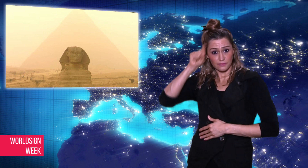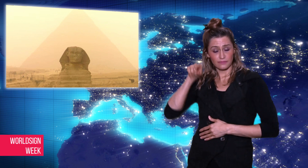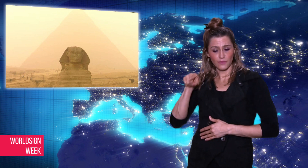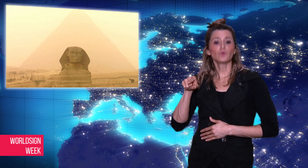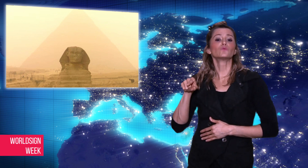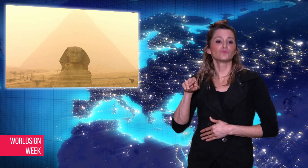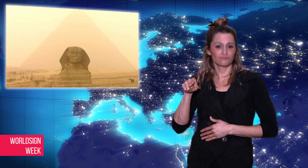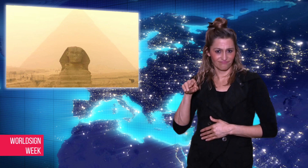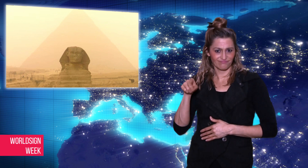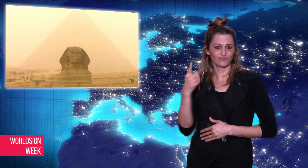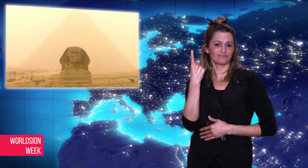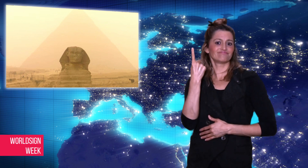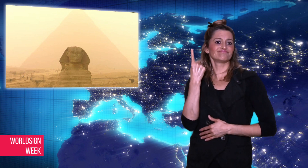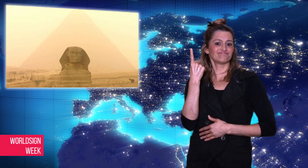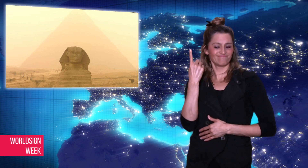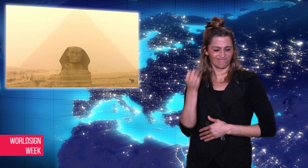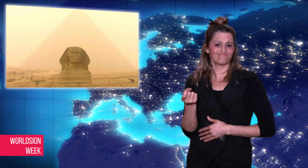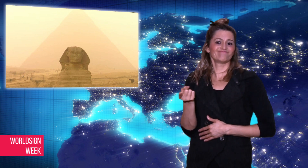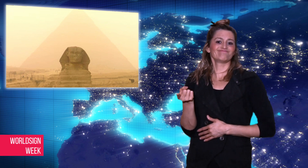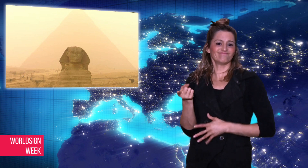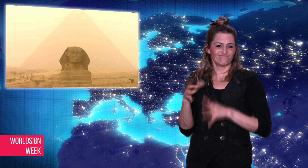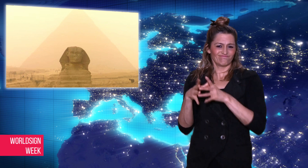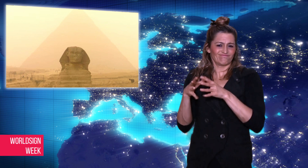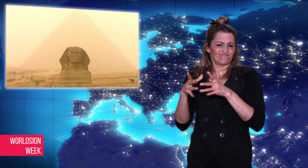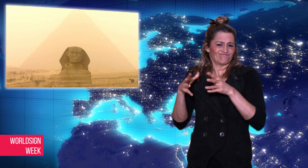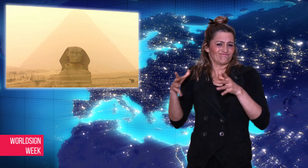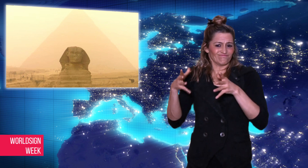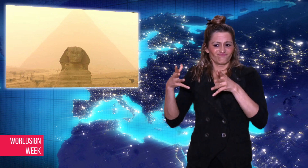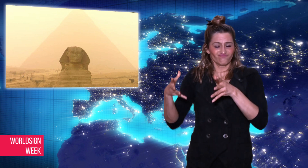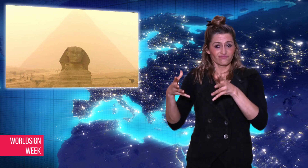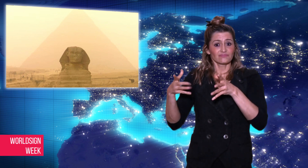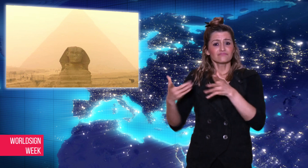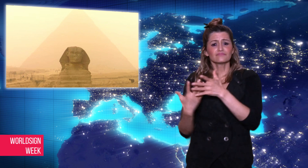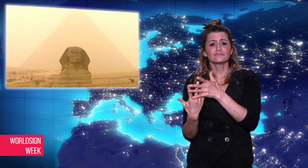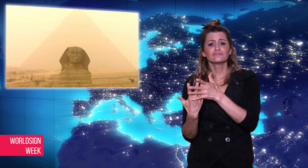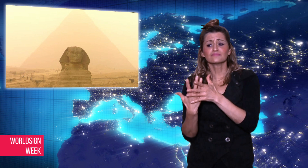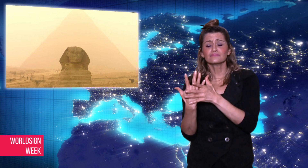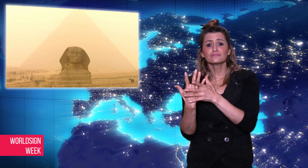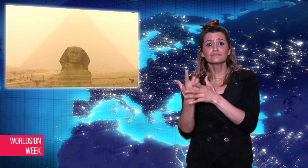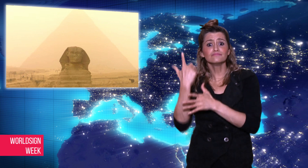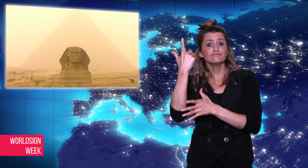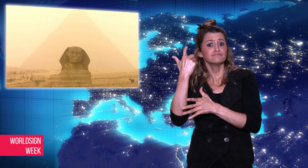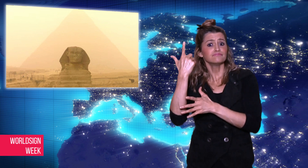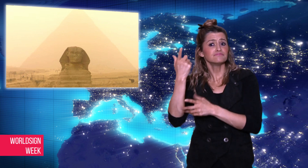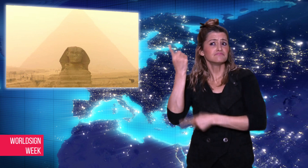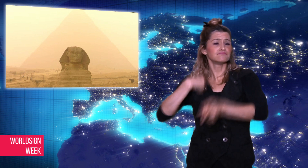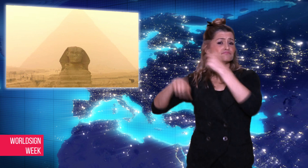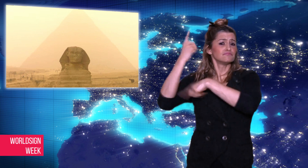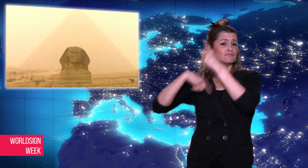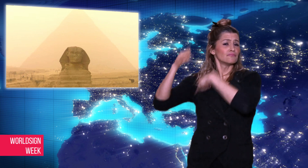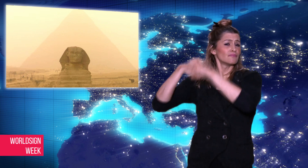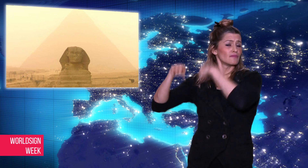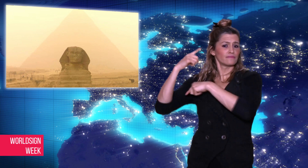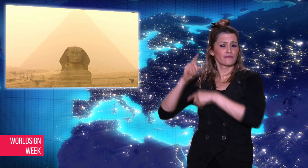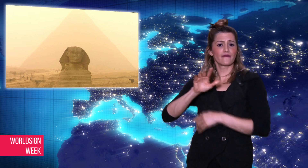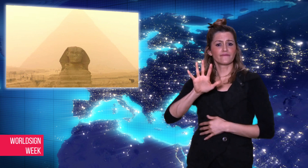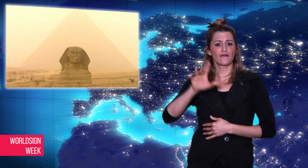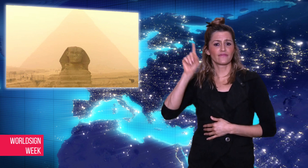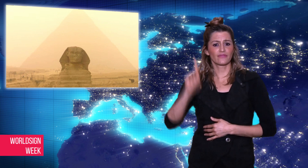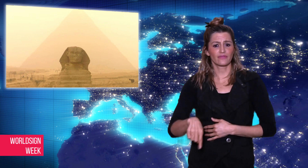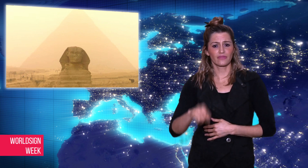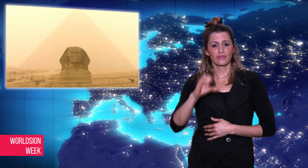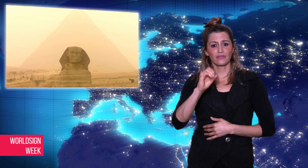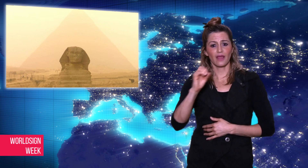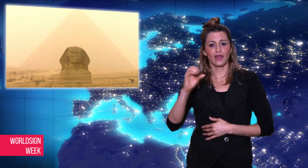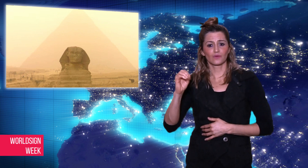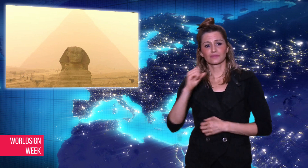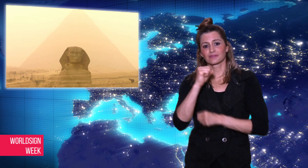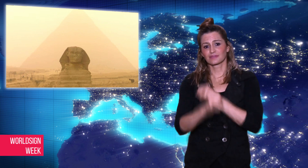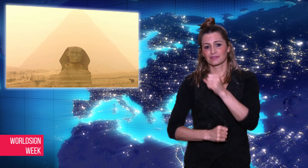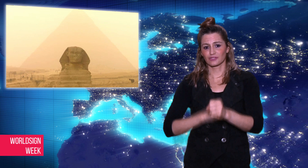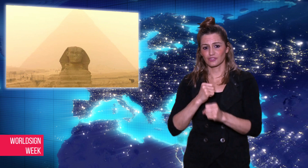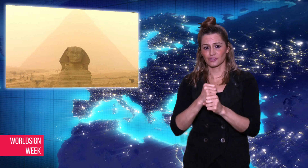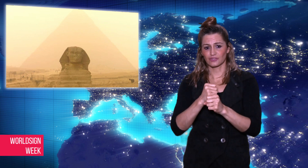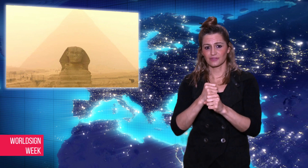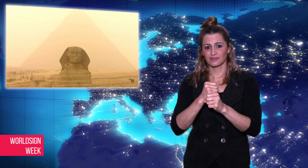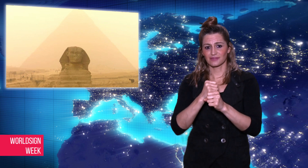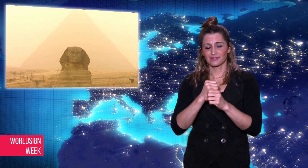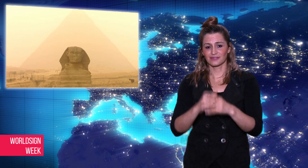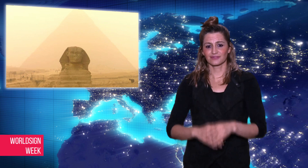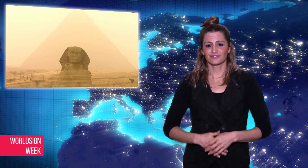the world, going back as far as 5,000 years.